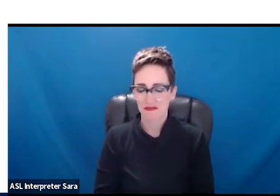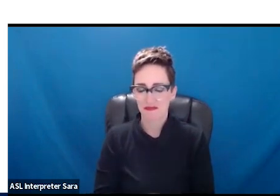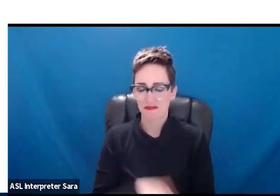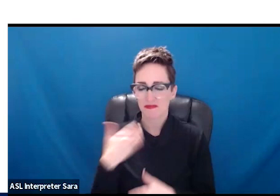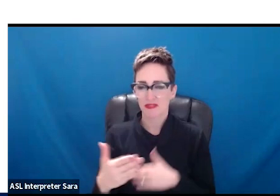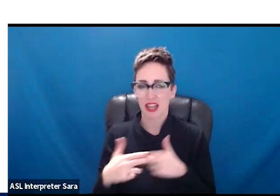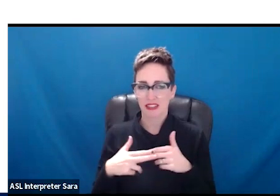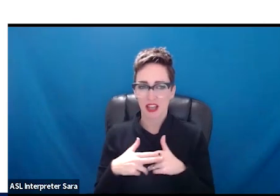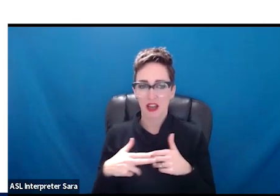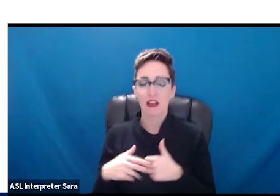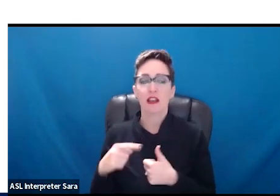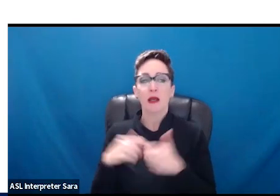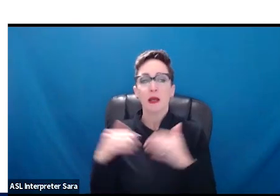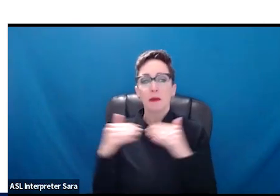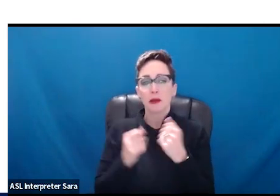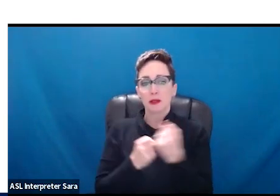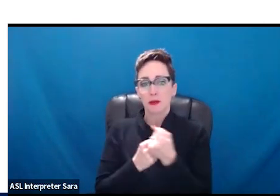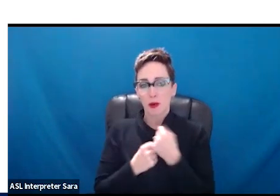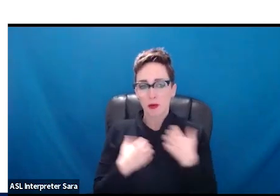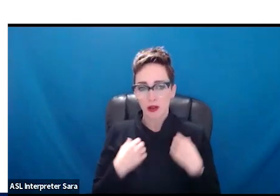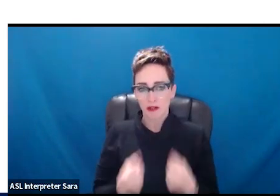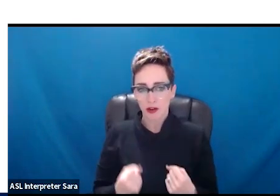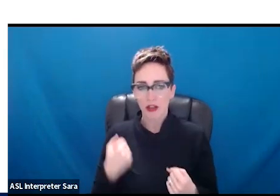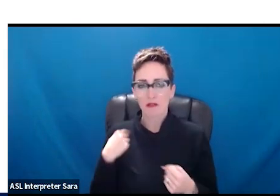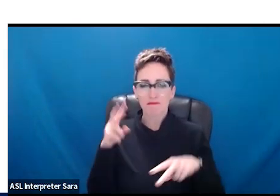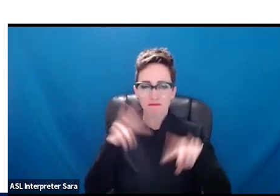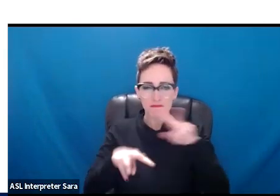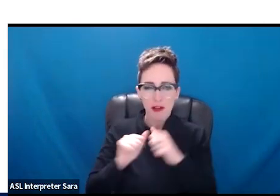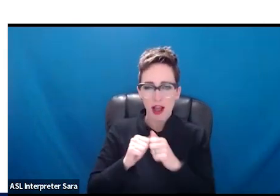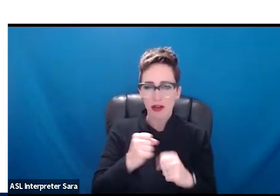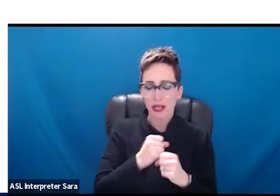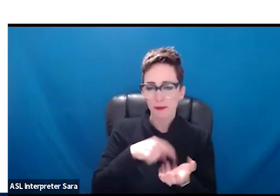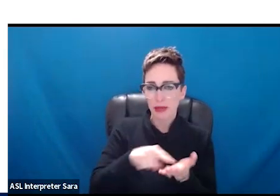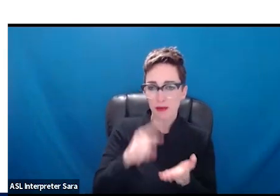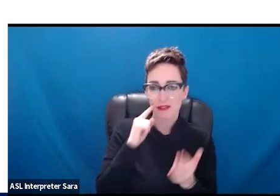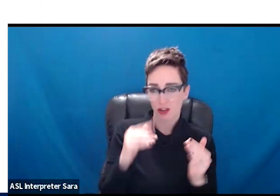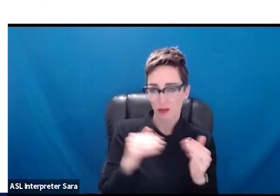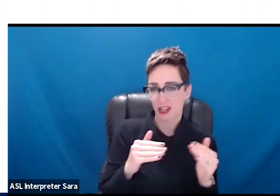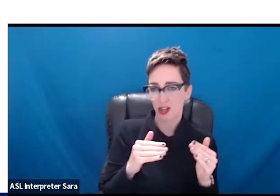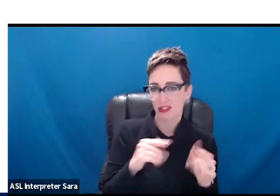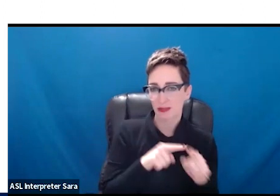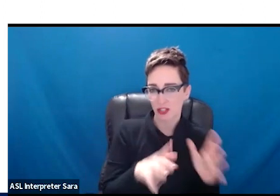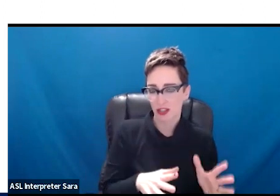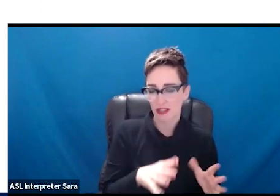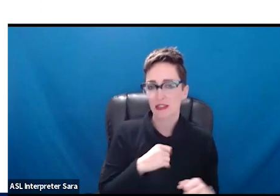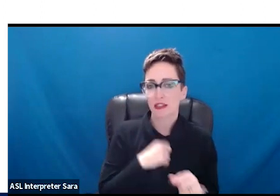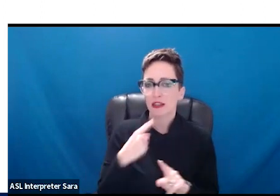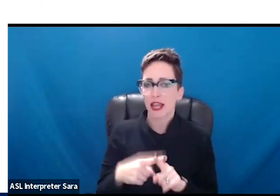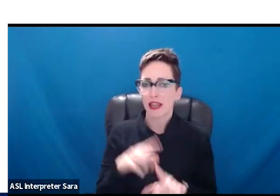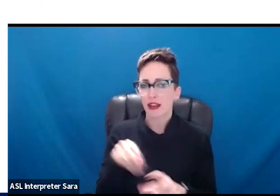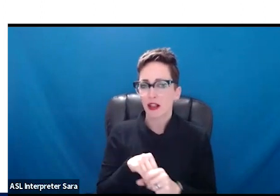Looking at how we can get payment for peers and how we can include them in the workforce